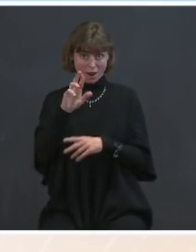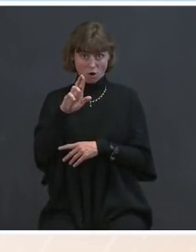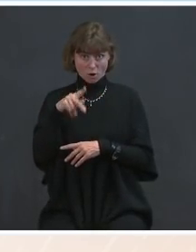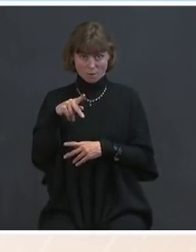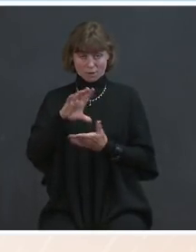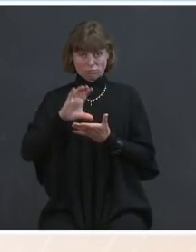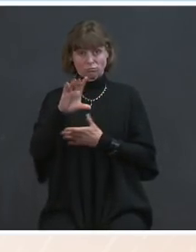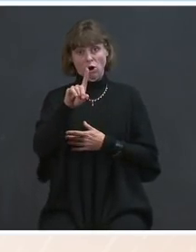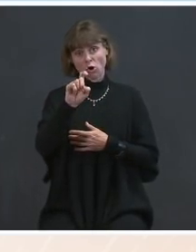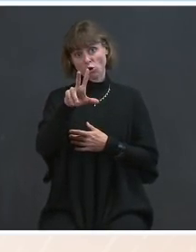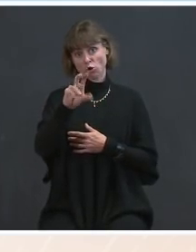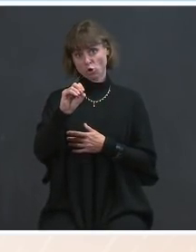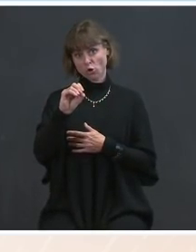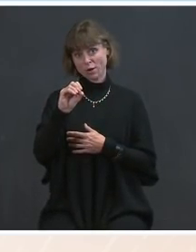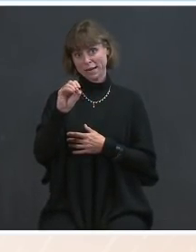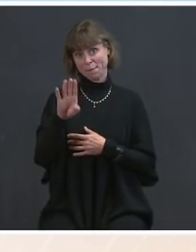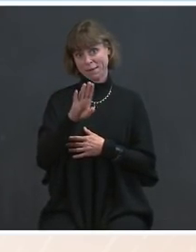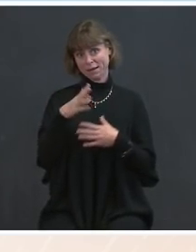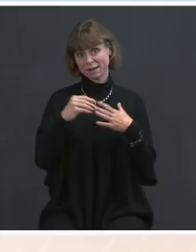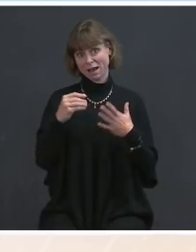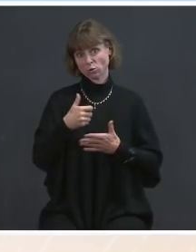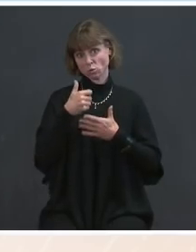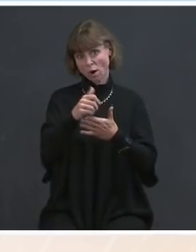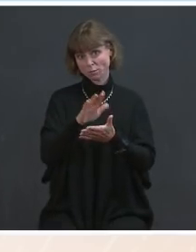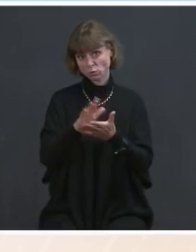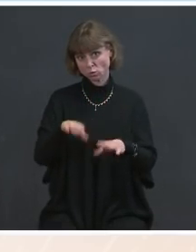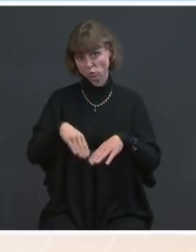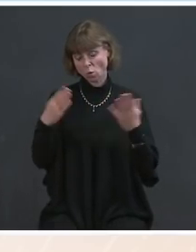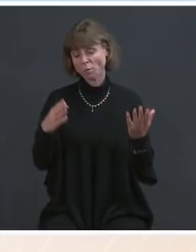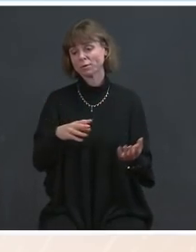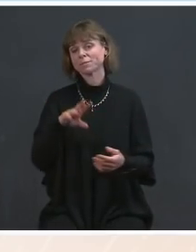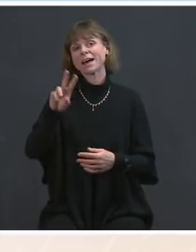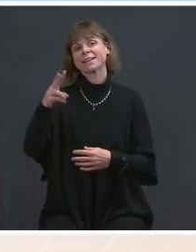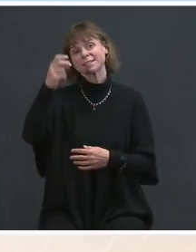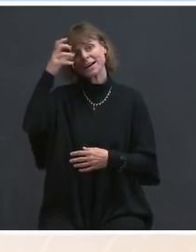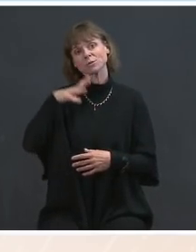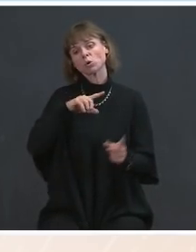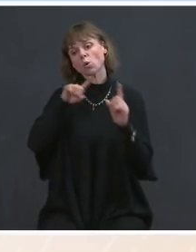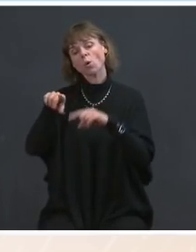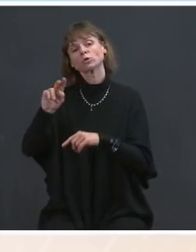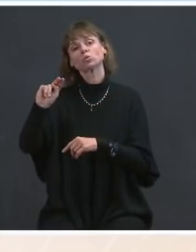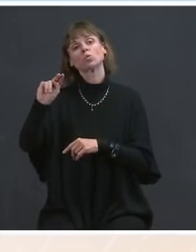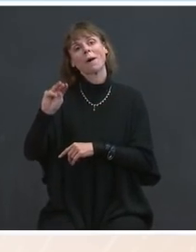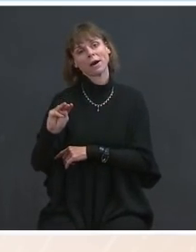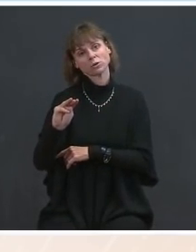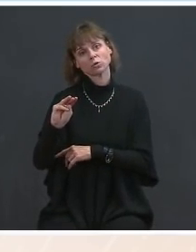The Second Gentleman will convene a listening session in Albuquerque, New Mexico, with working women, including teachers.